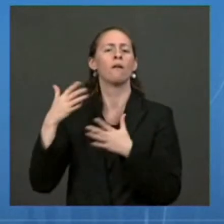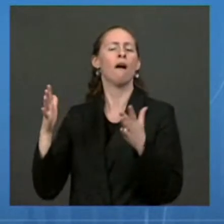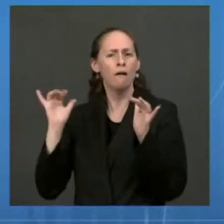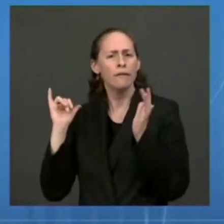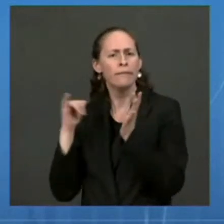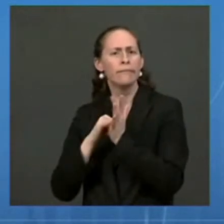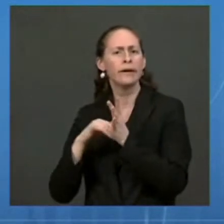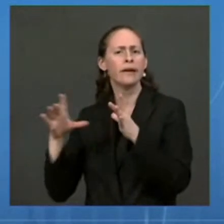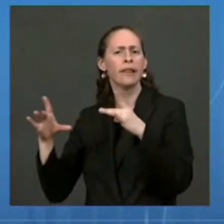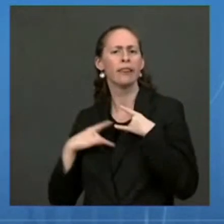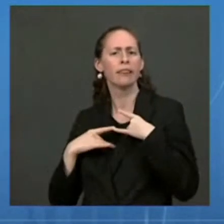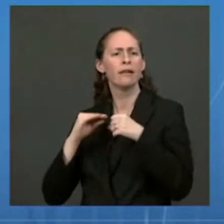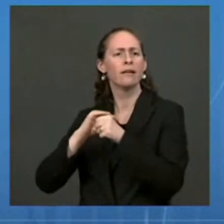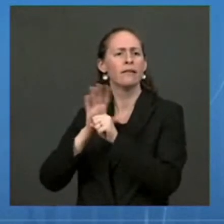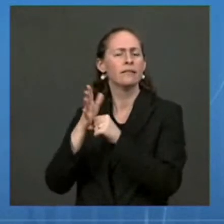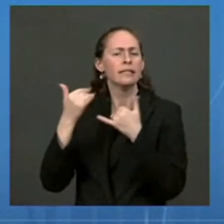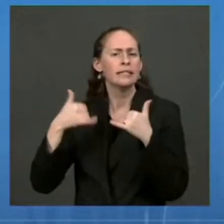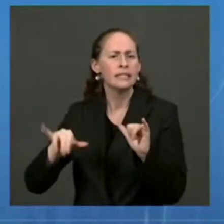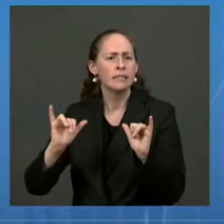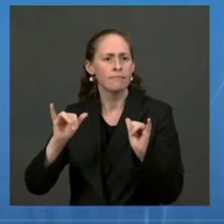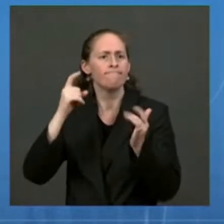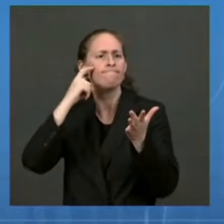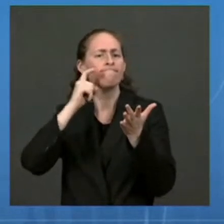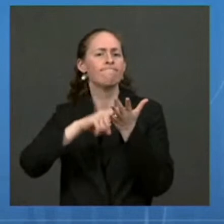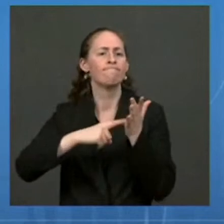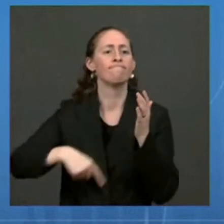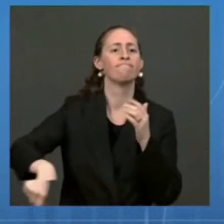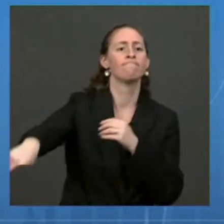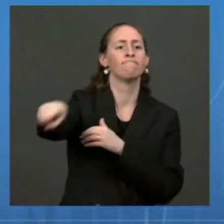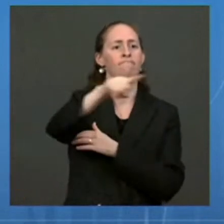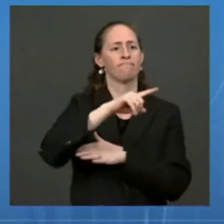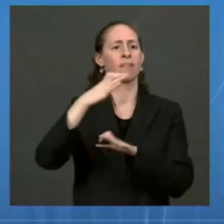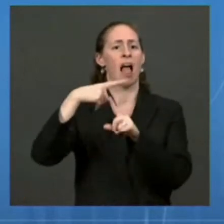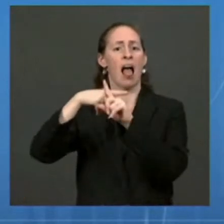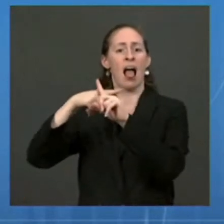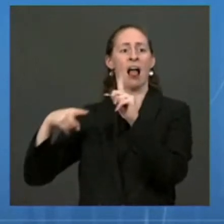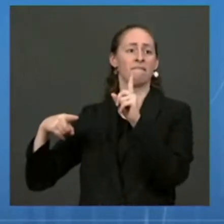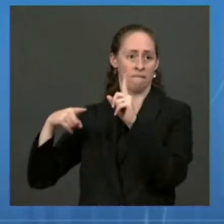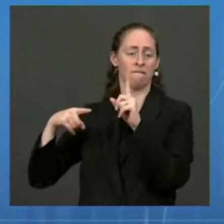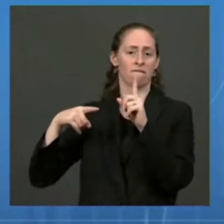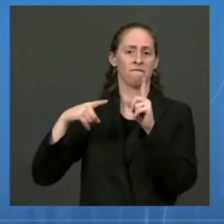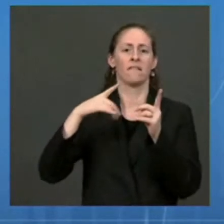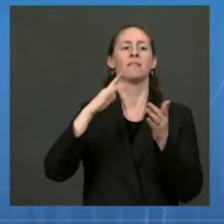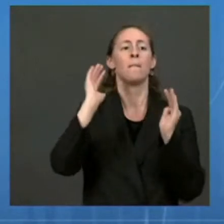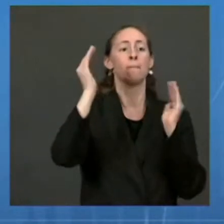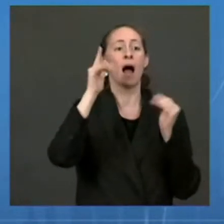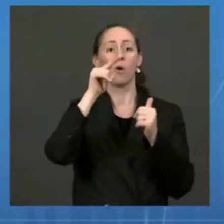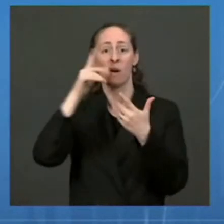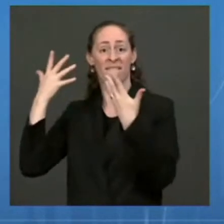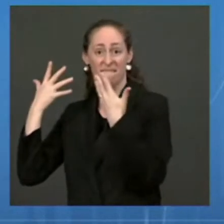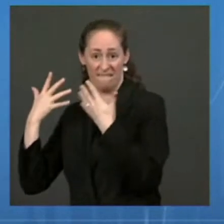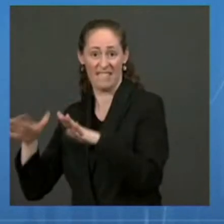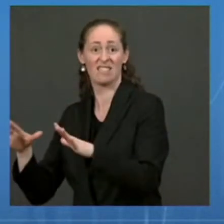DISEASES AND THOSE FULLY VACCINATED WITH NAMELY